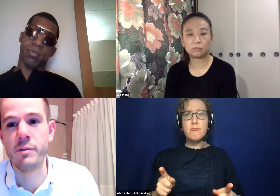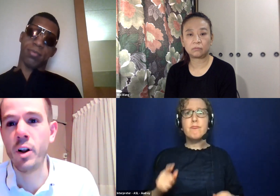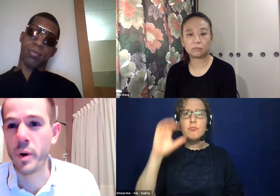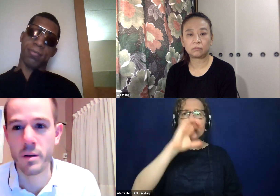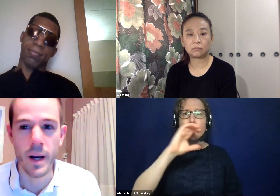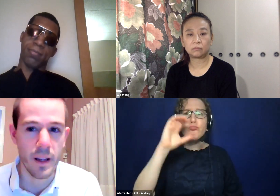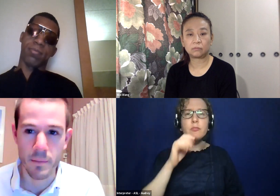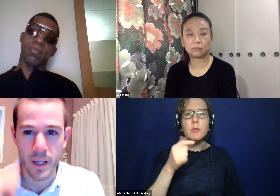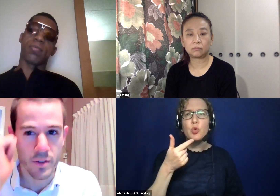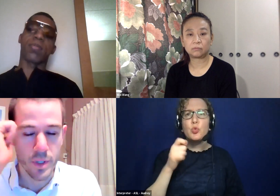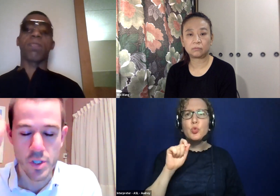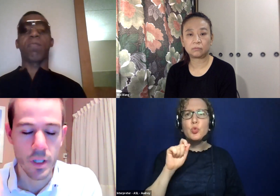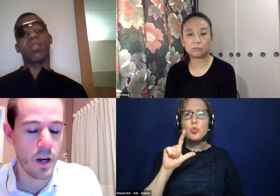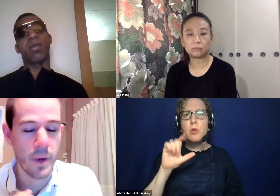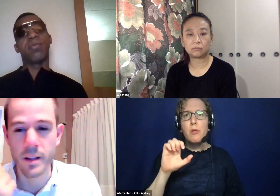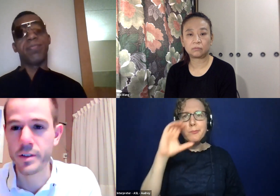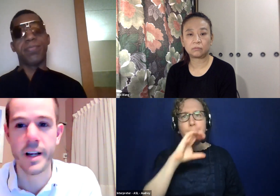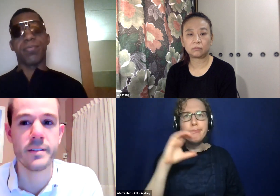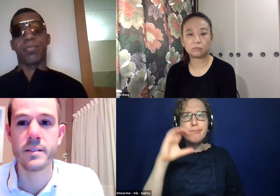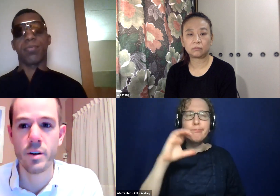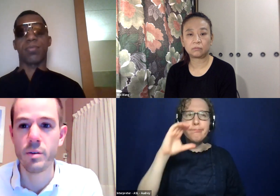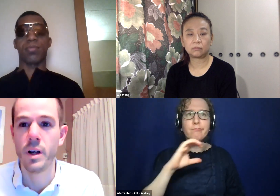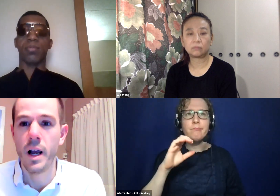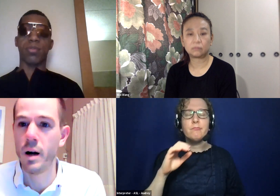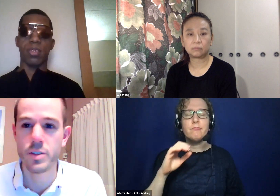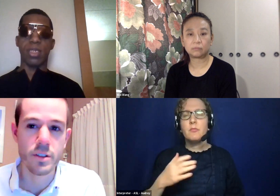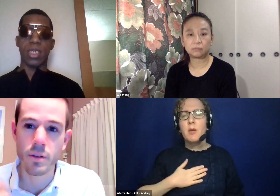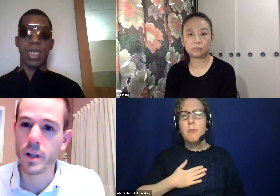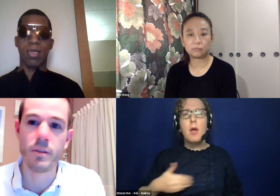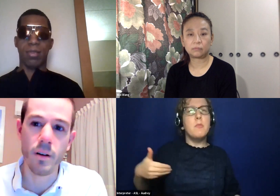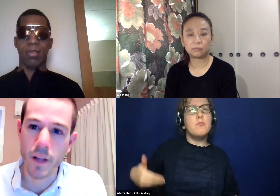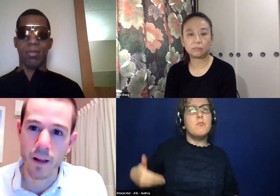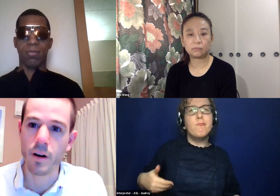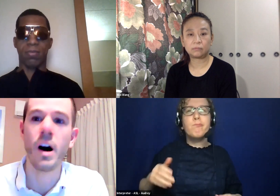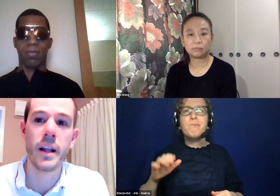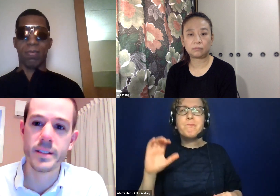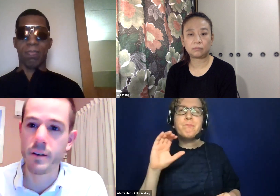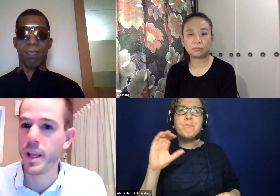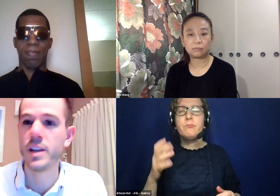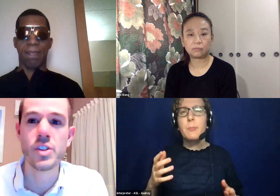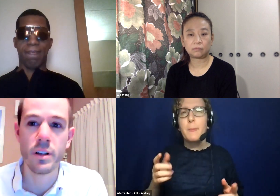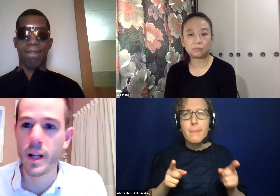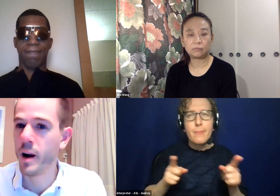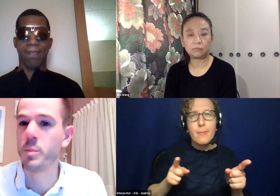following my intuition and my interests so I was just going around, aeronautics, aviation,